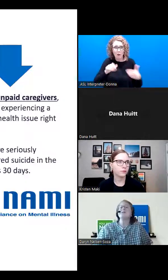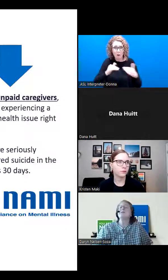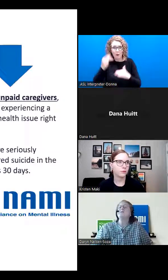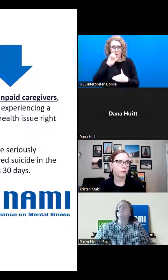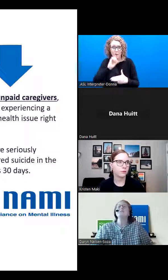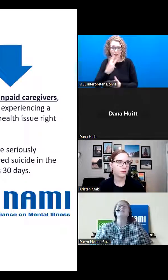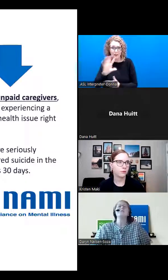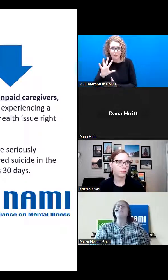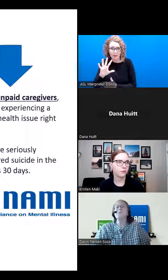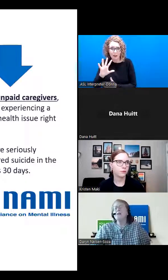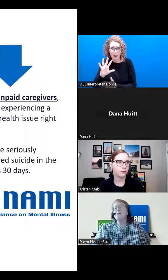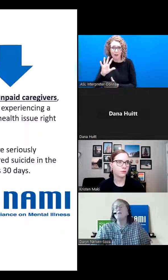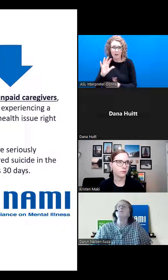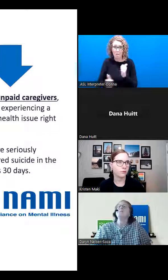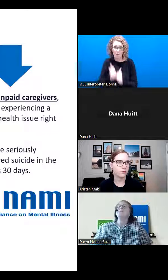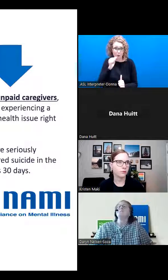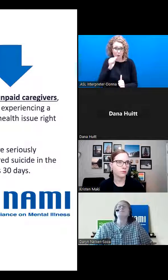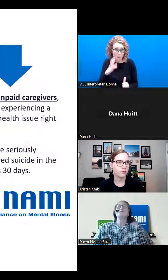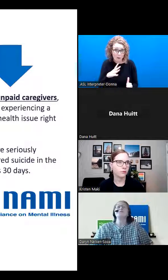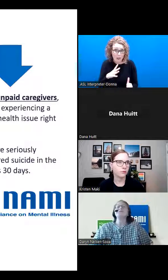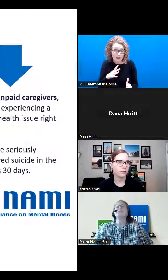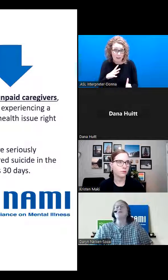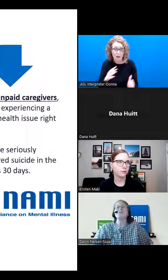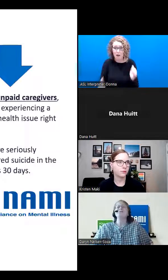services, so there's typically a